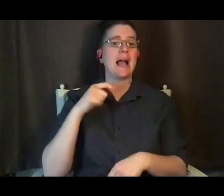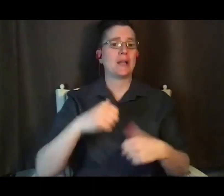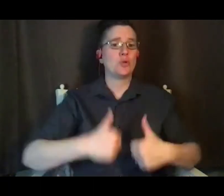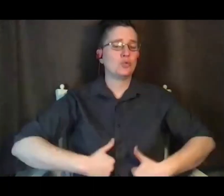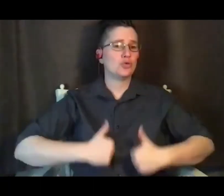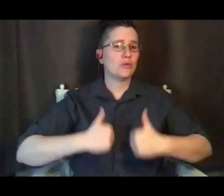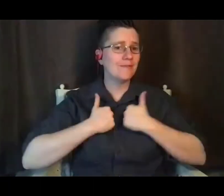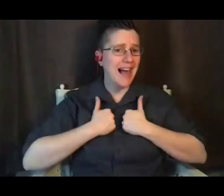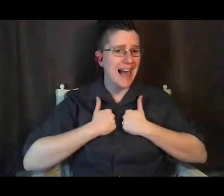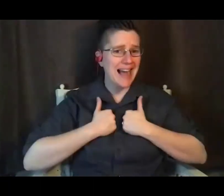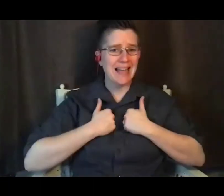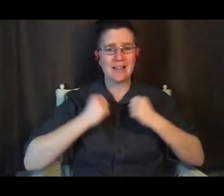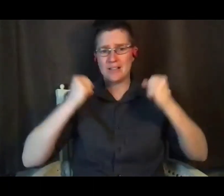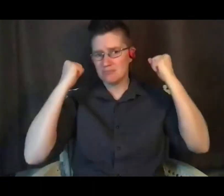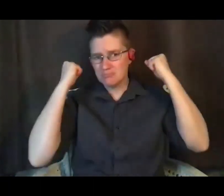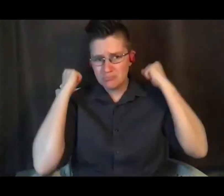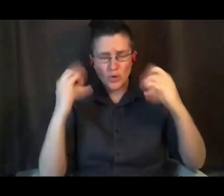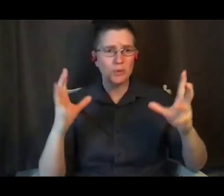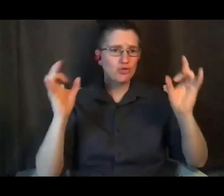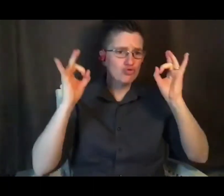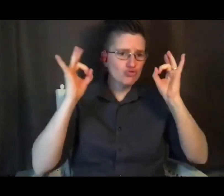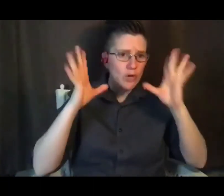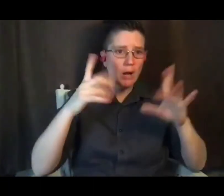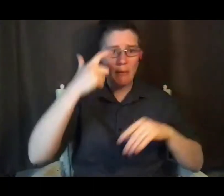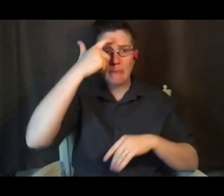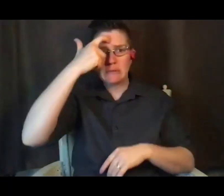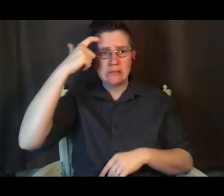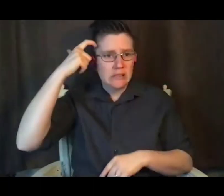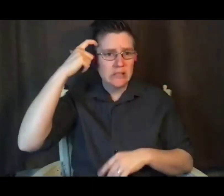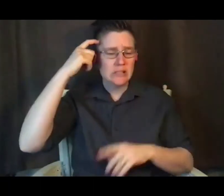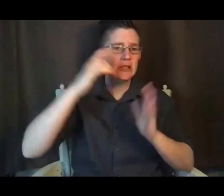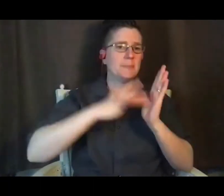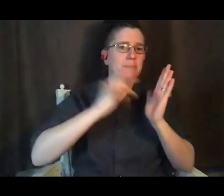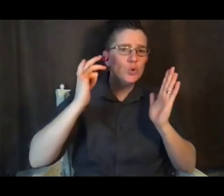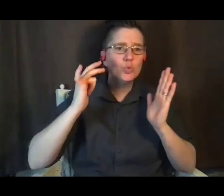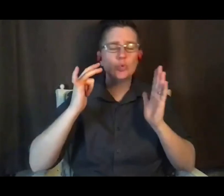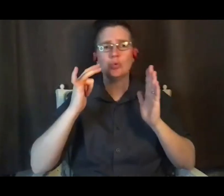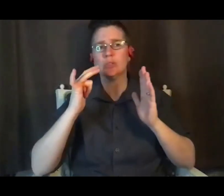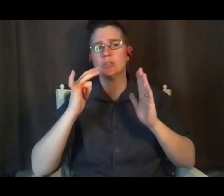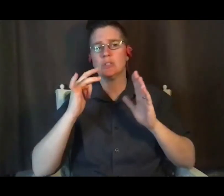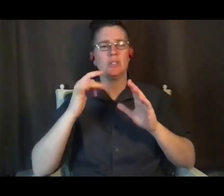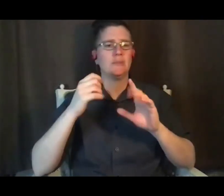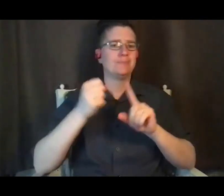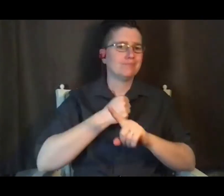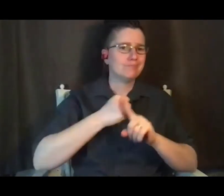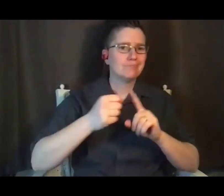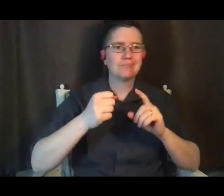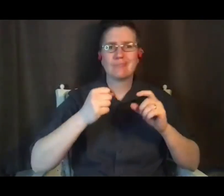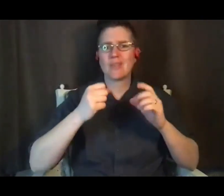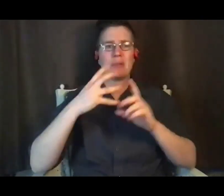amounts of trauma of abuse of harassment in and outside of school related and unrelated to school